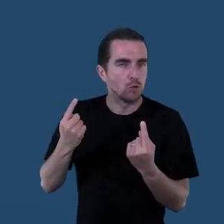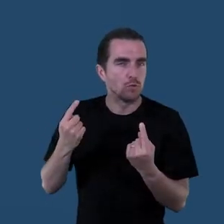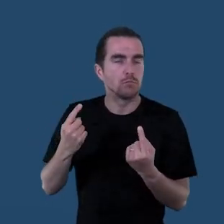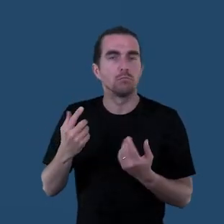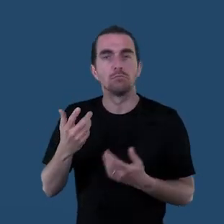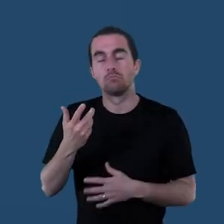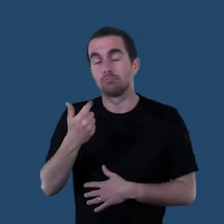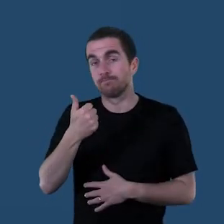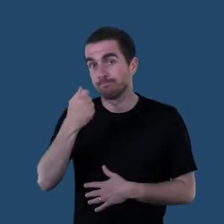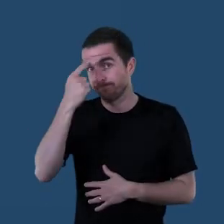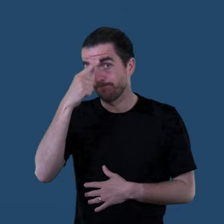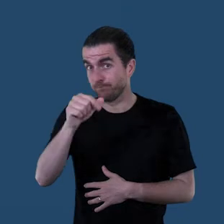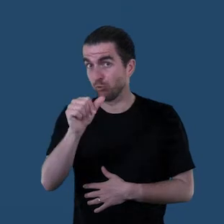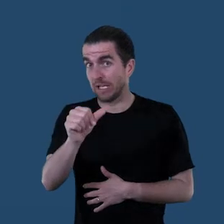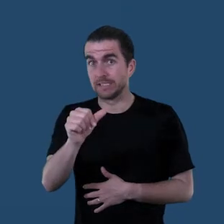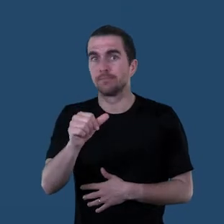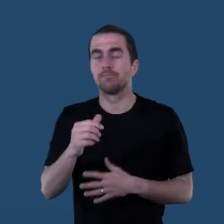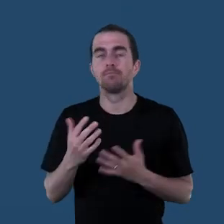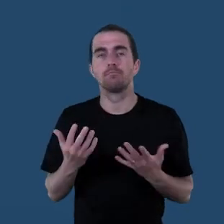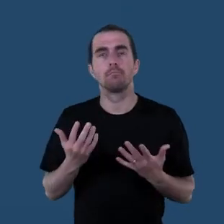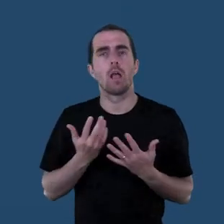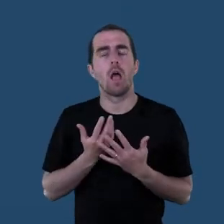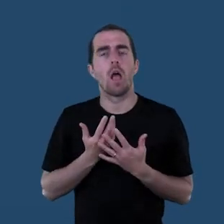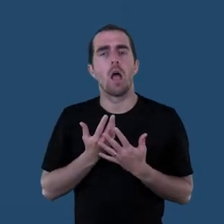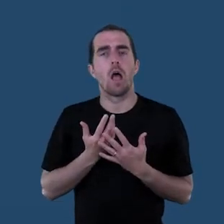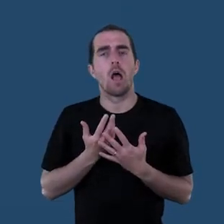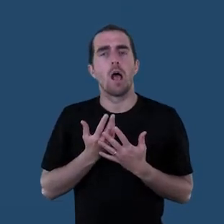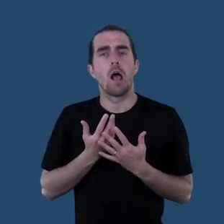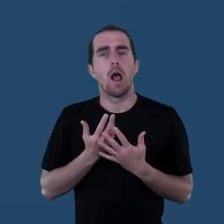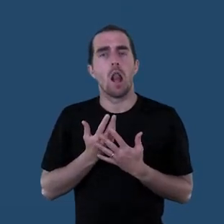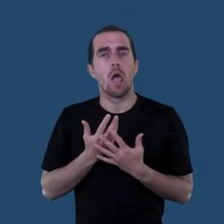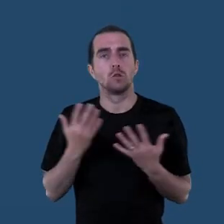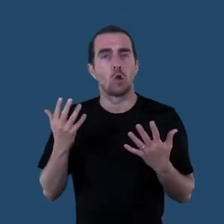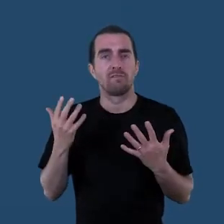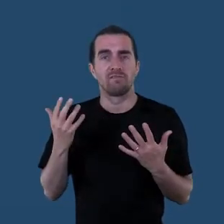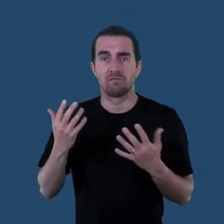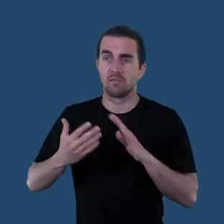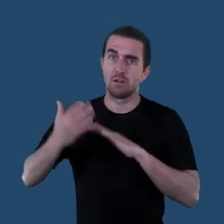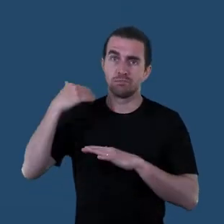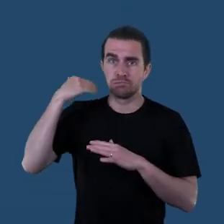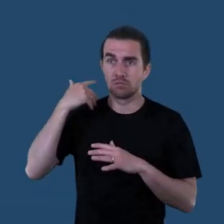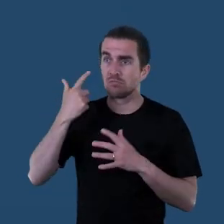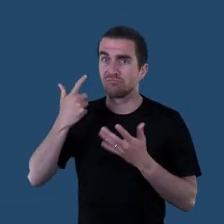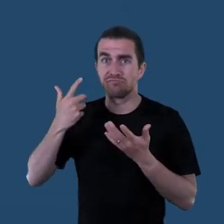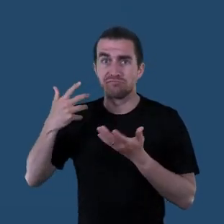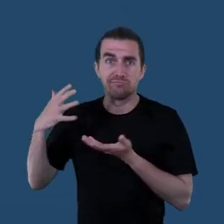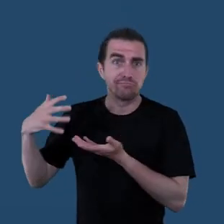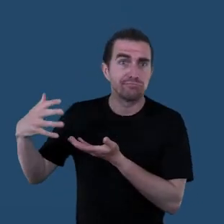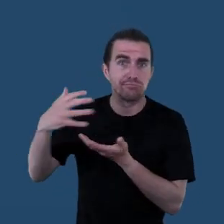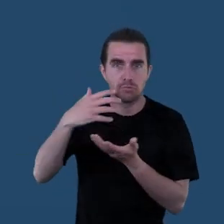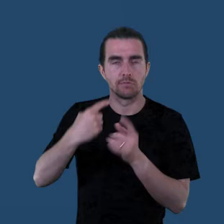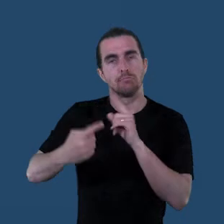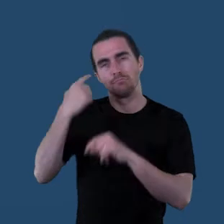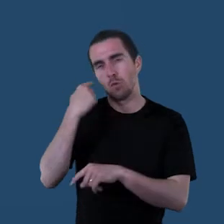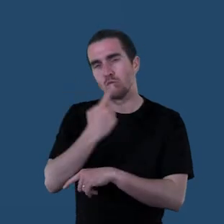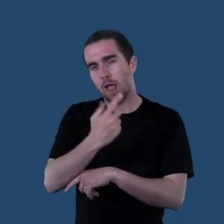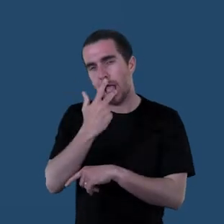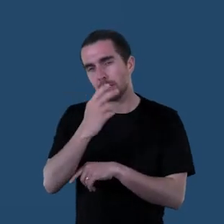Yeah, you're right, I mean, there was a lot of relatively indiscriminate collecting that went on in the 19th century.